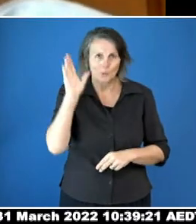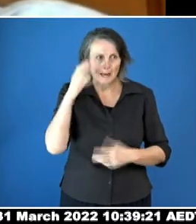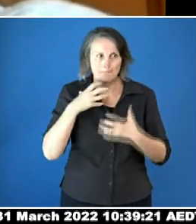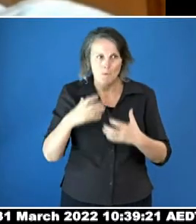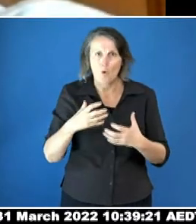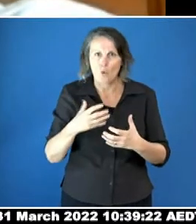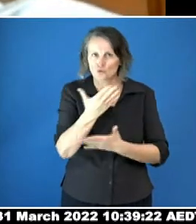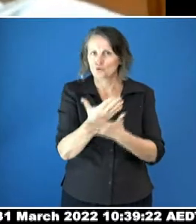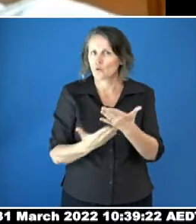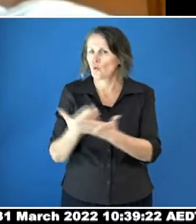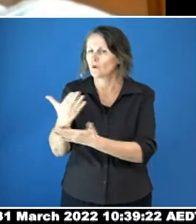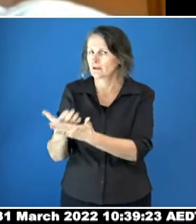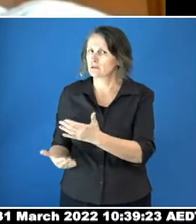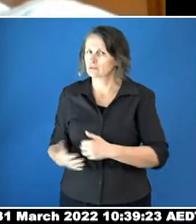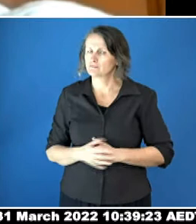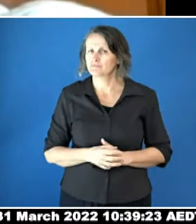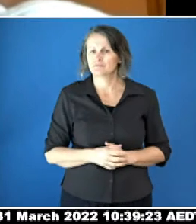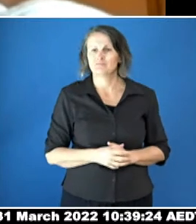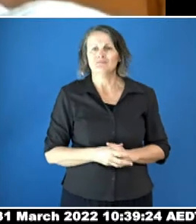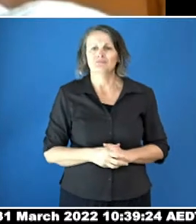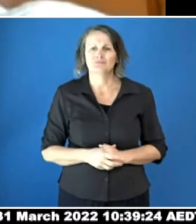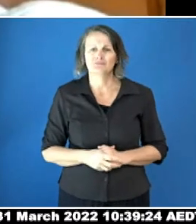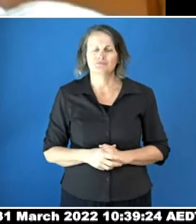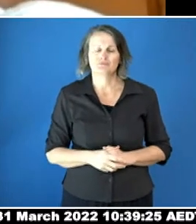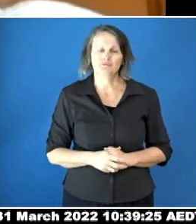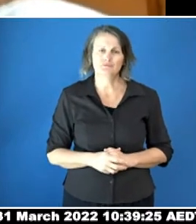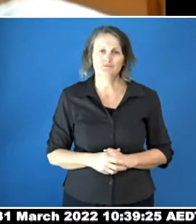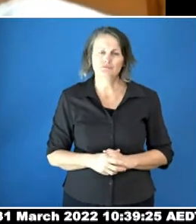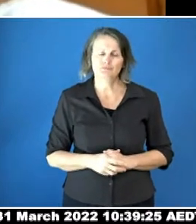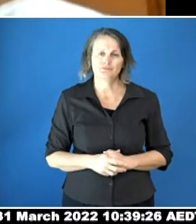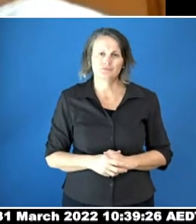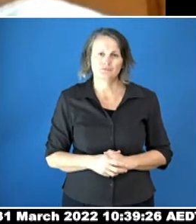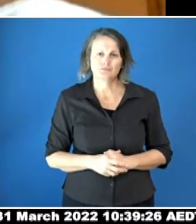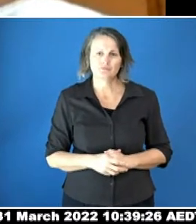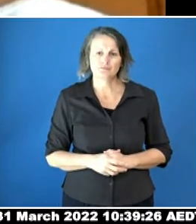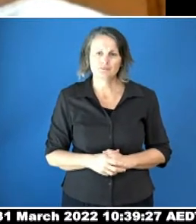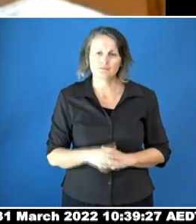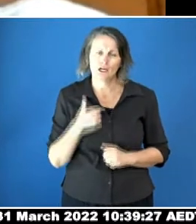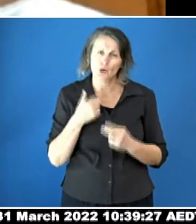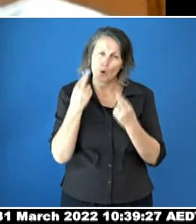And I hope they get what they deserve.